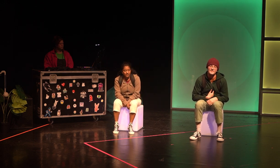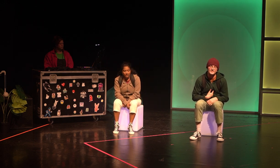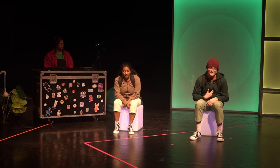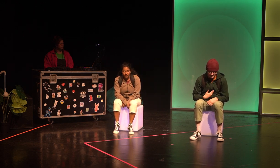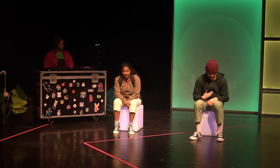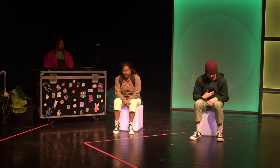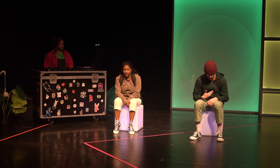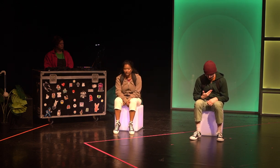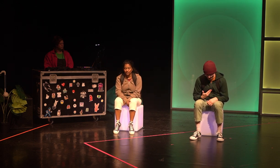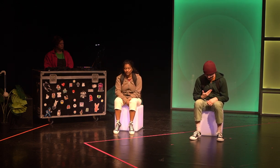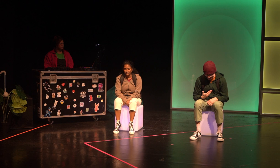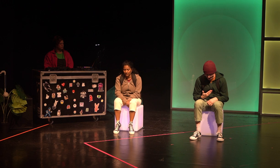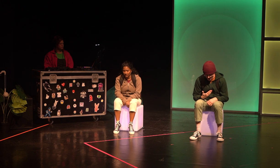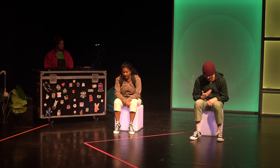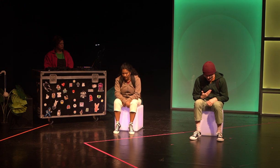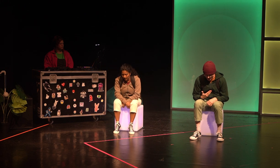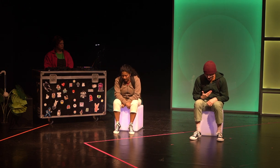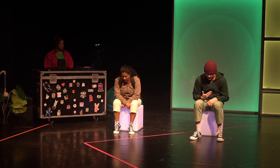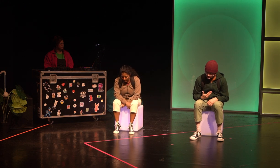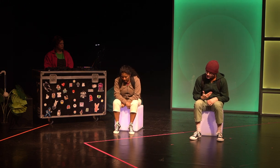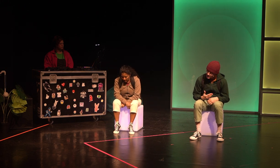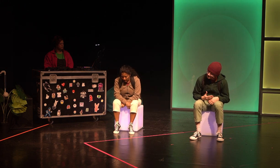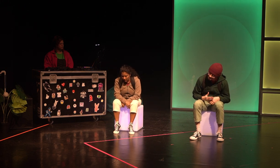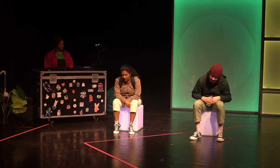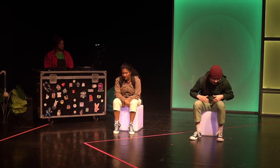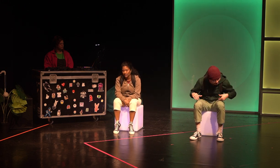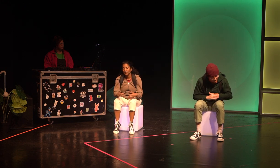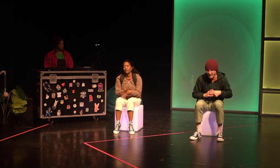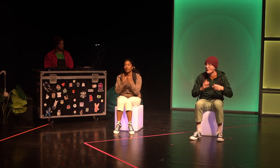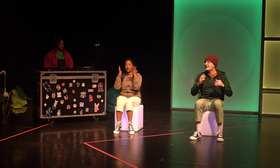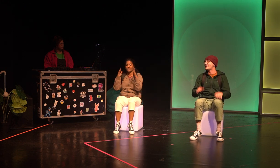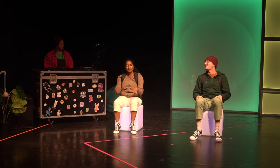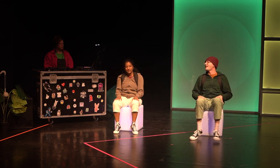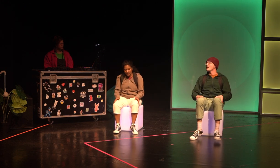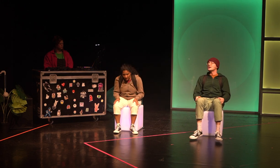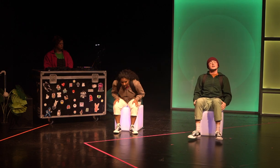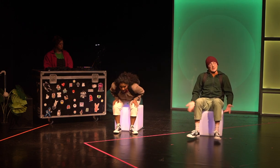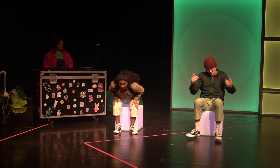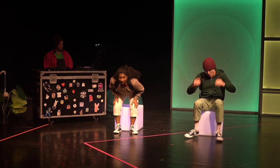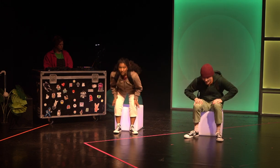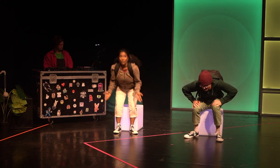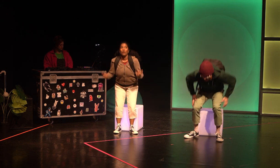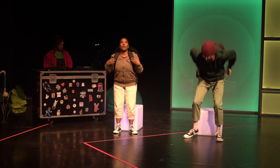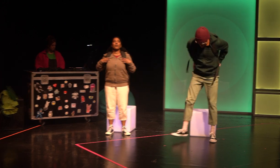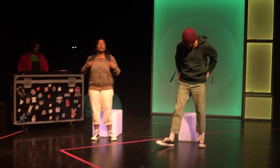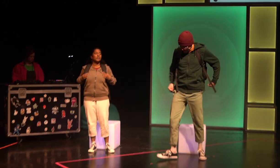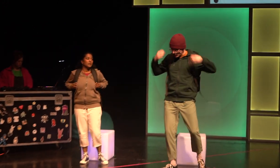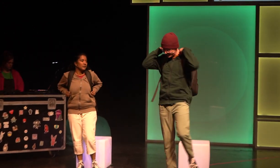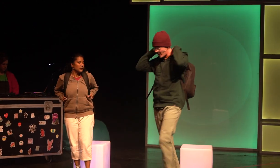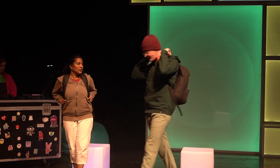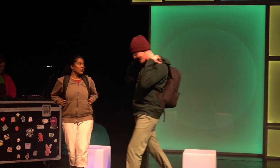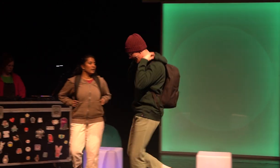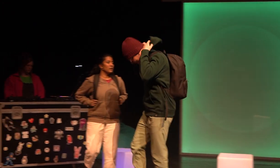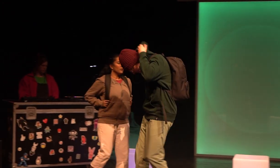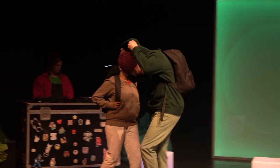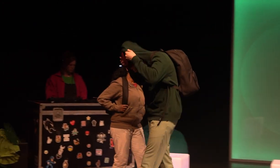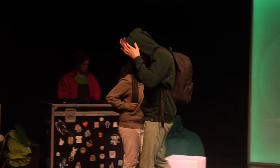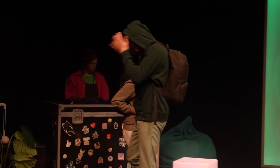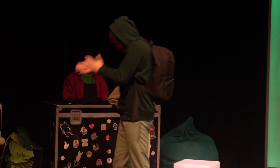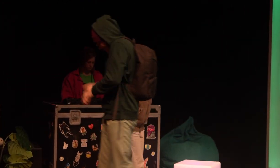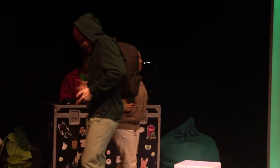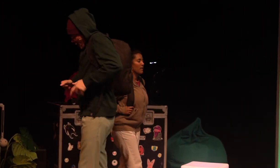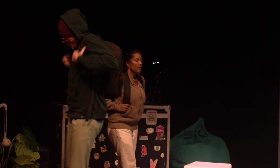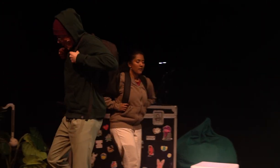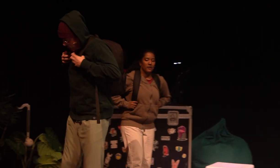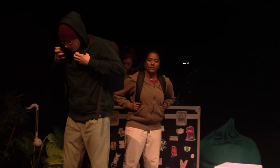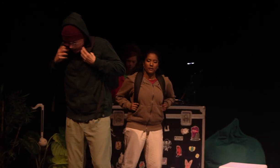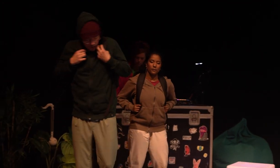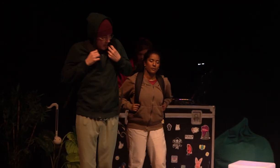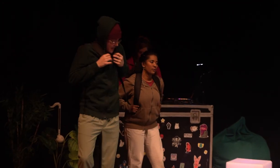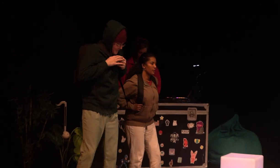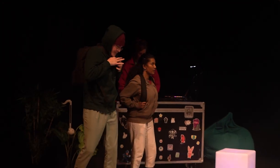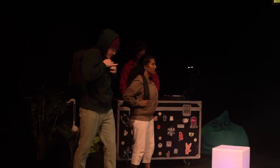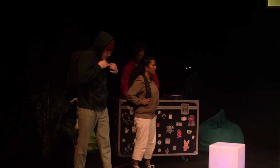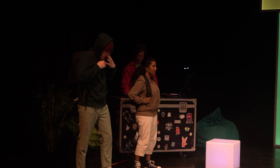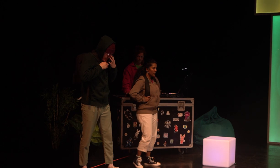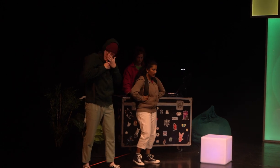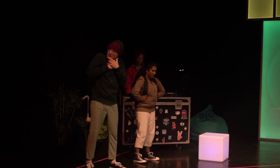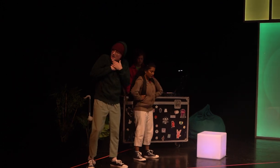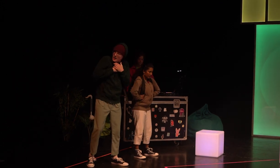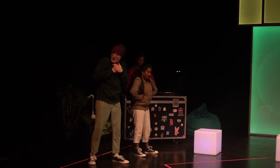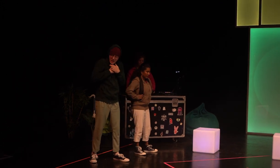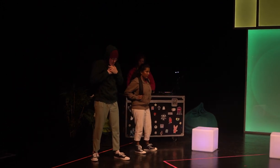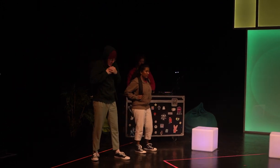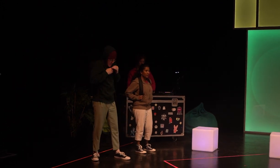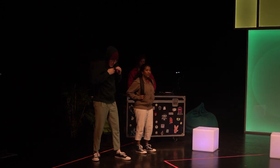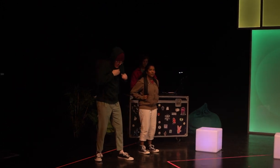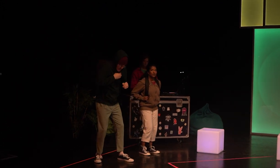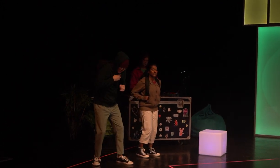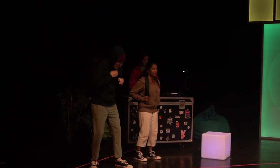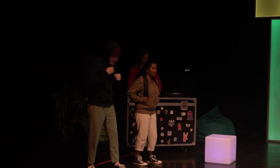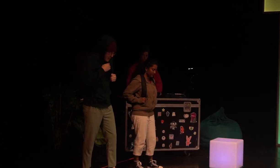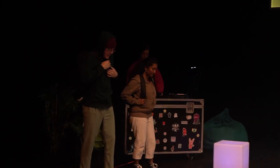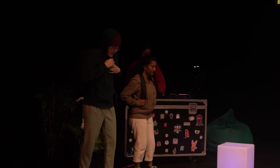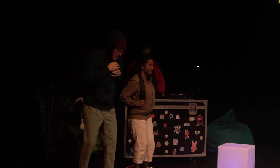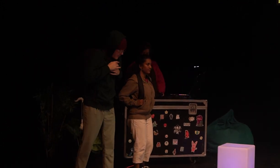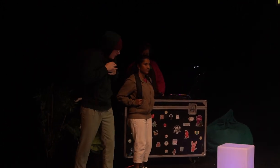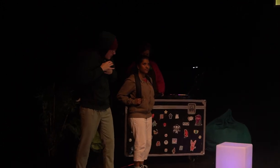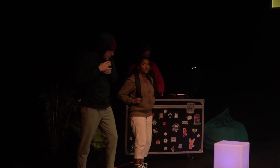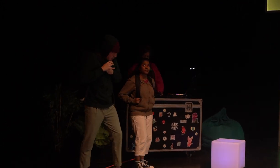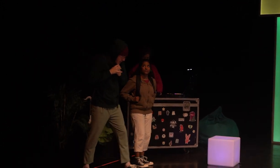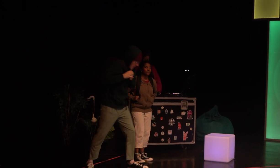Oh fuck it. Oh come on Connor. Pull yourself together lad. Come on.